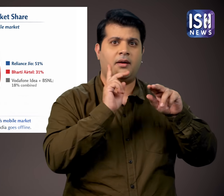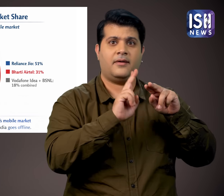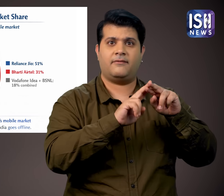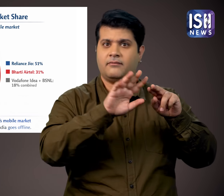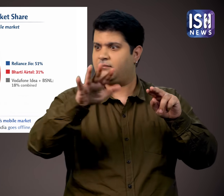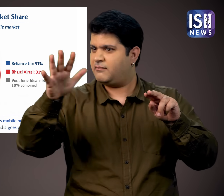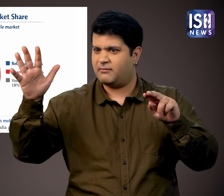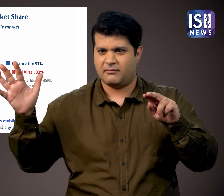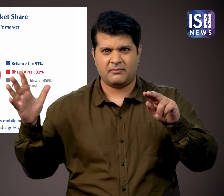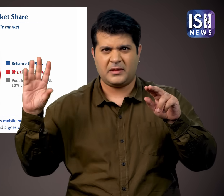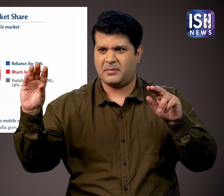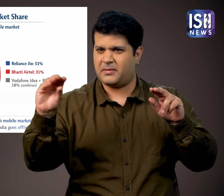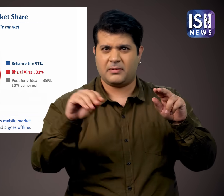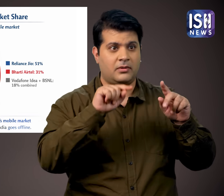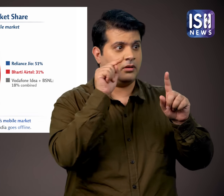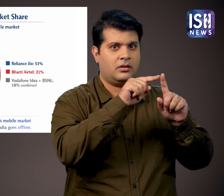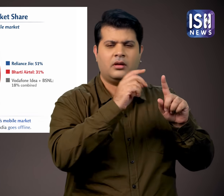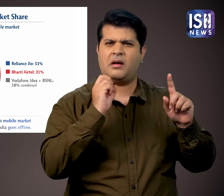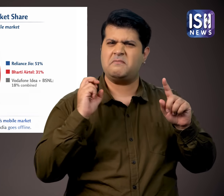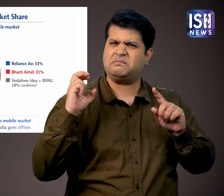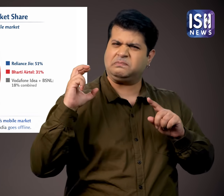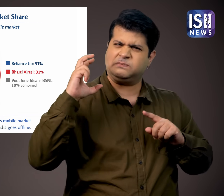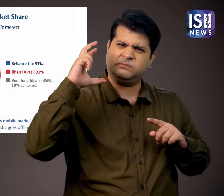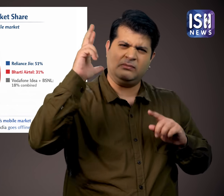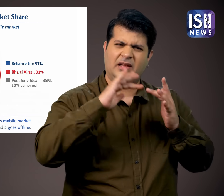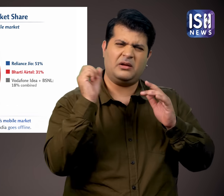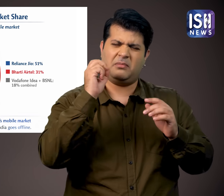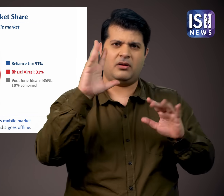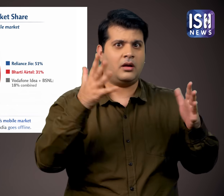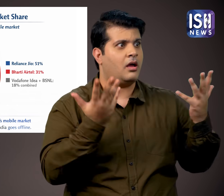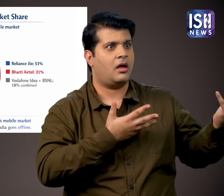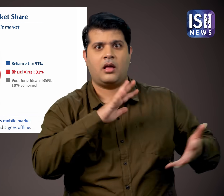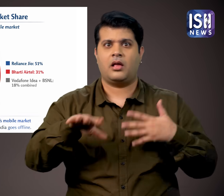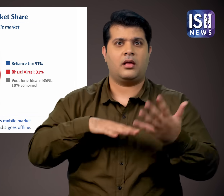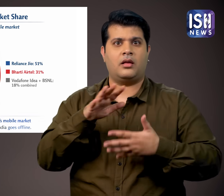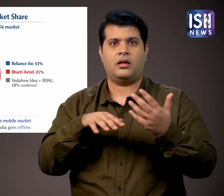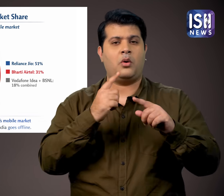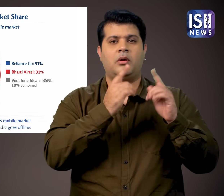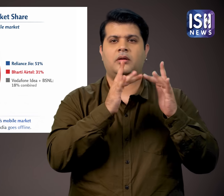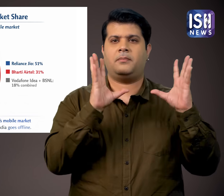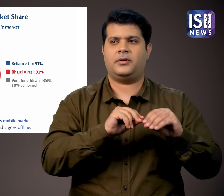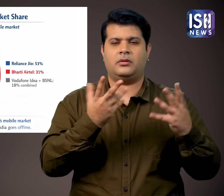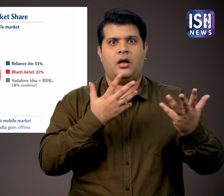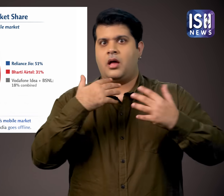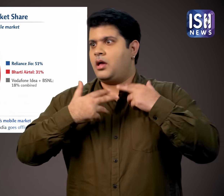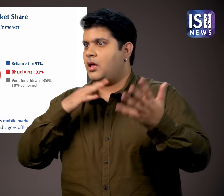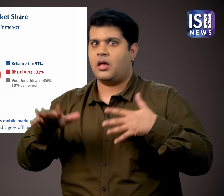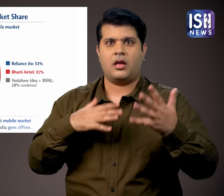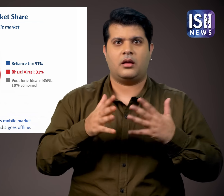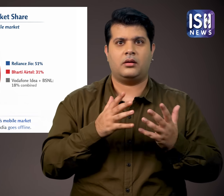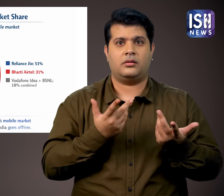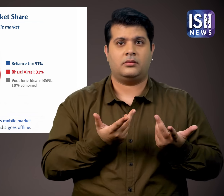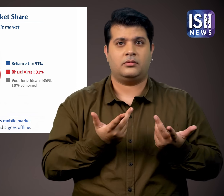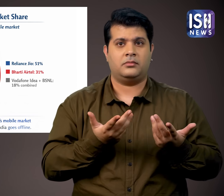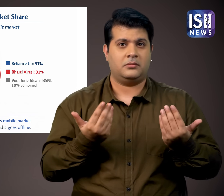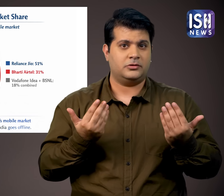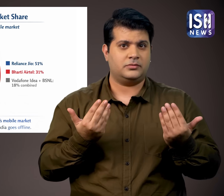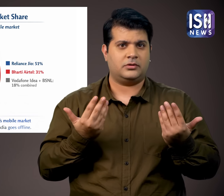If no other companies exist besides Jio, it could raise prices or shut services, causing a crisis.